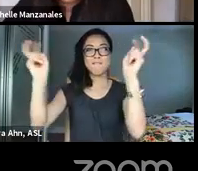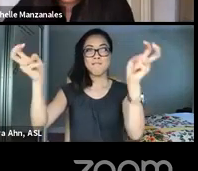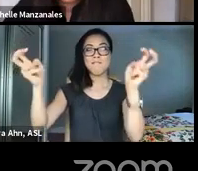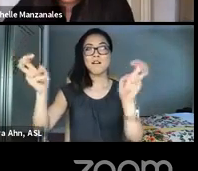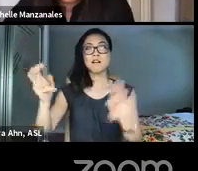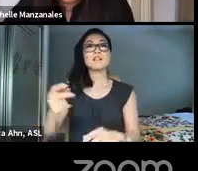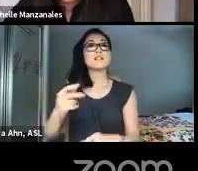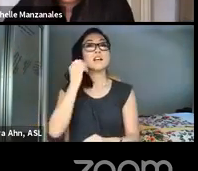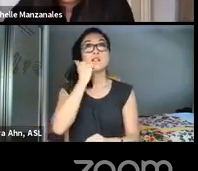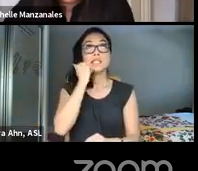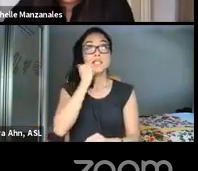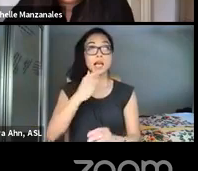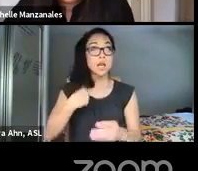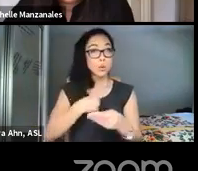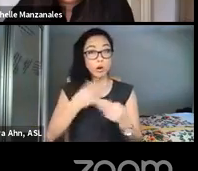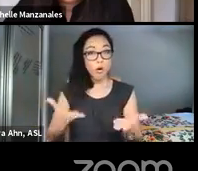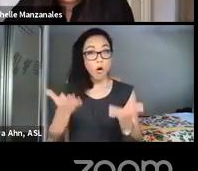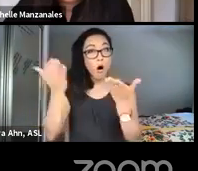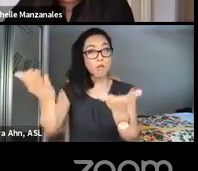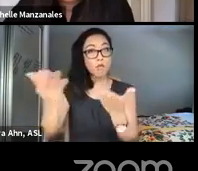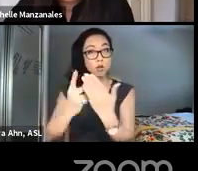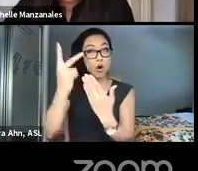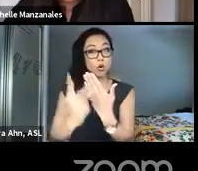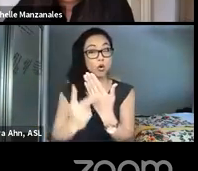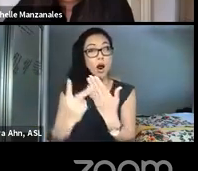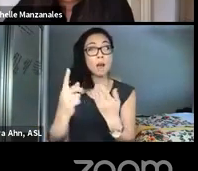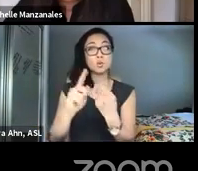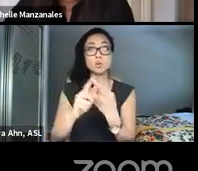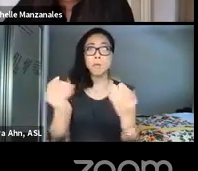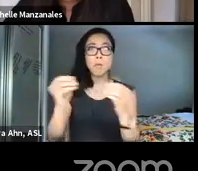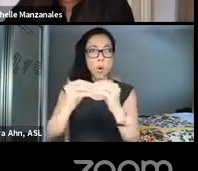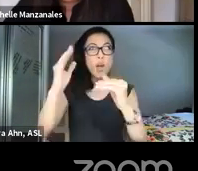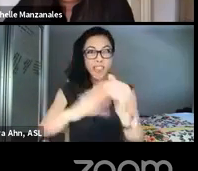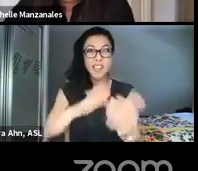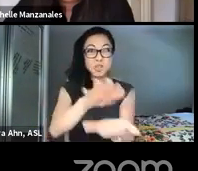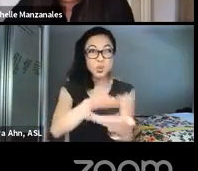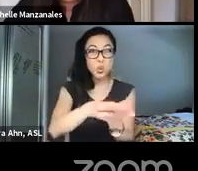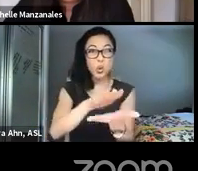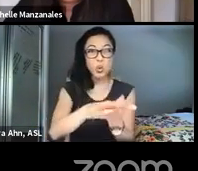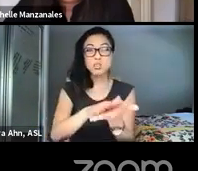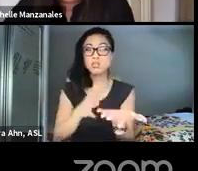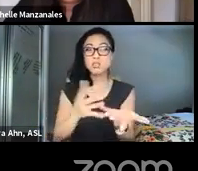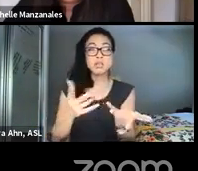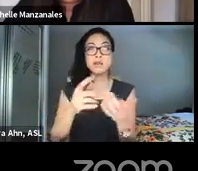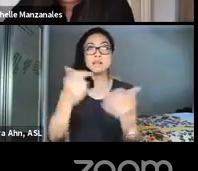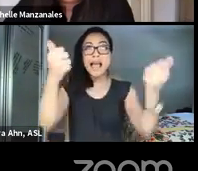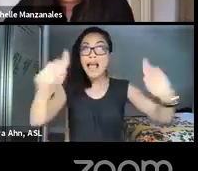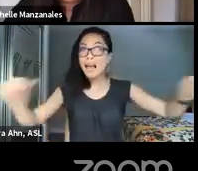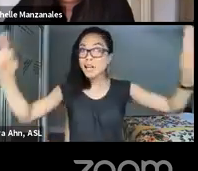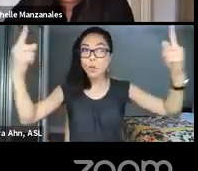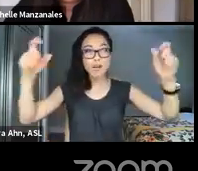hit, we, like so many organizations had to pivot quickly to both switch to remote work